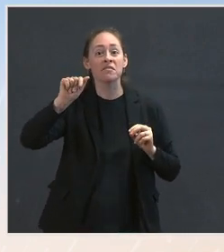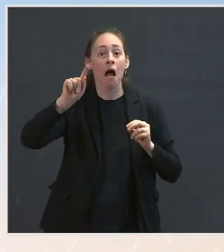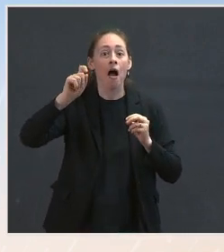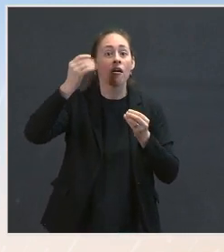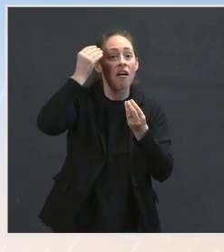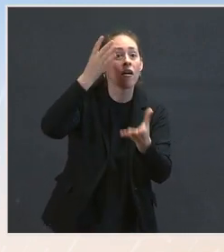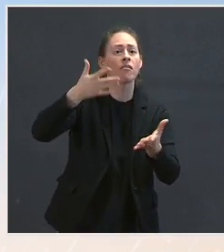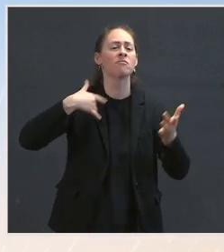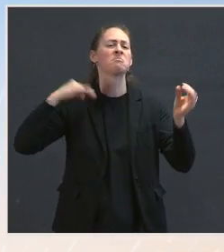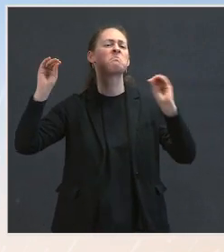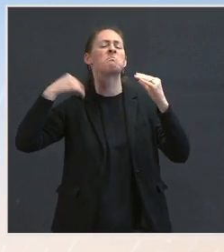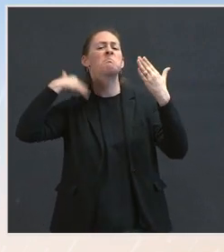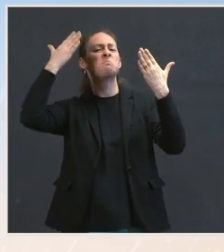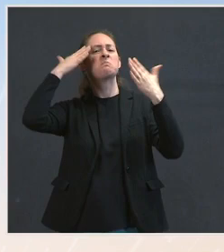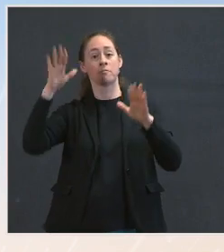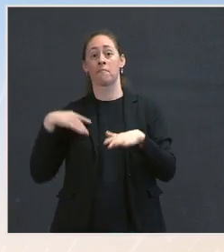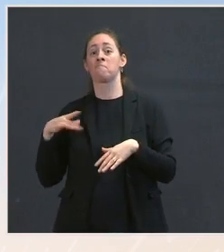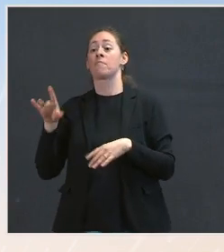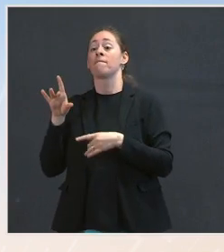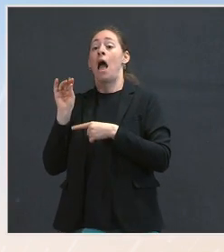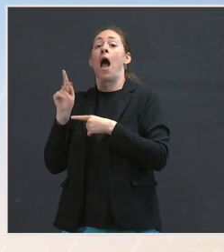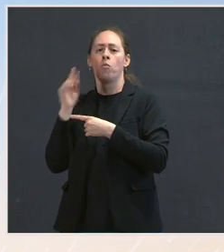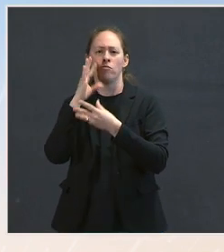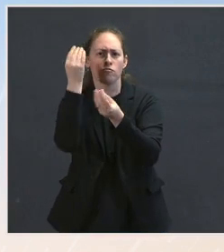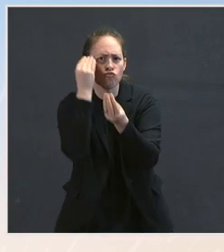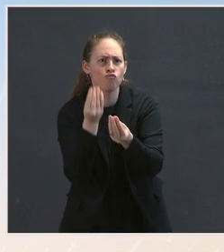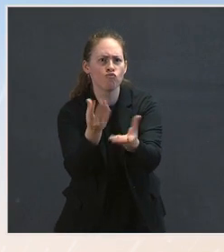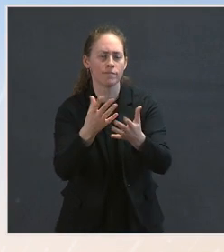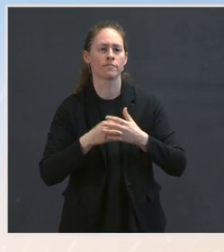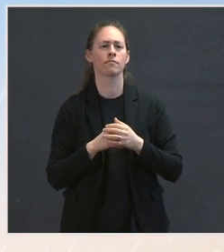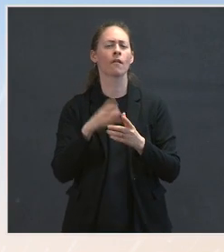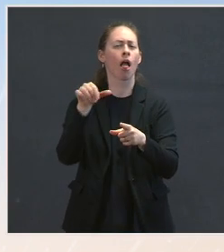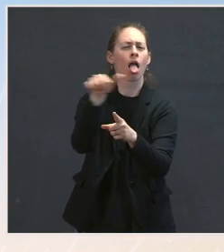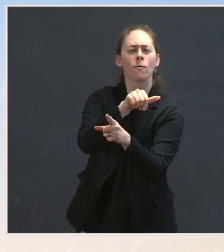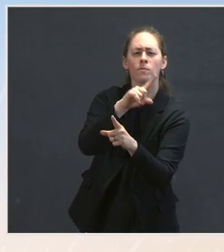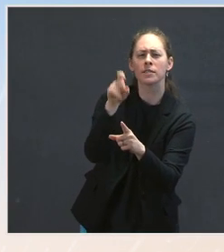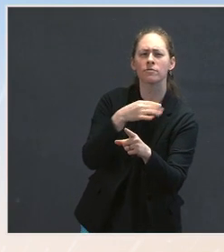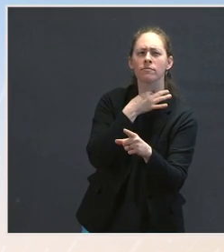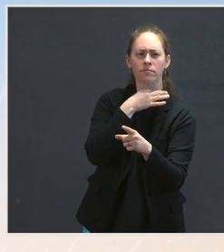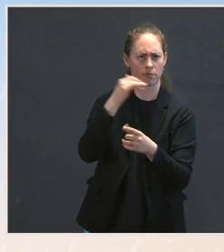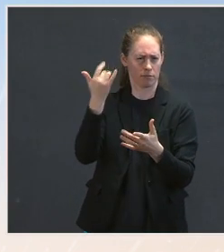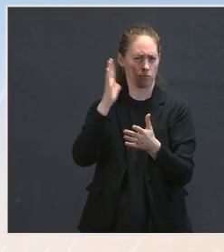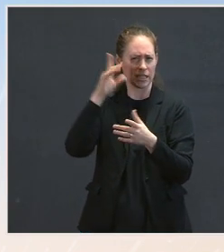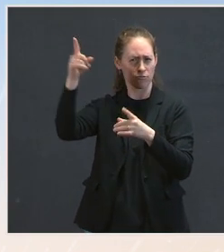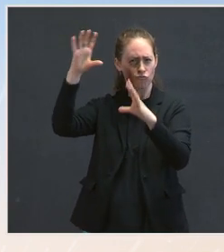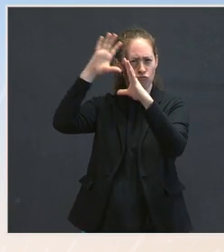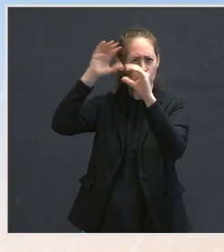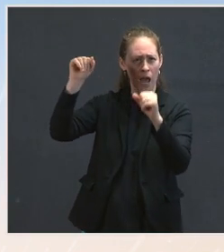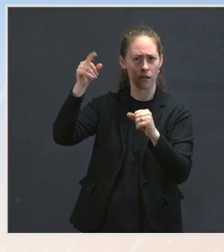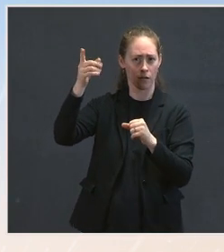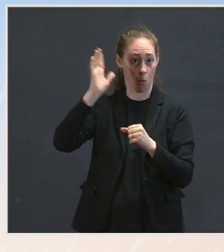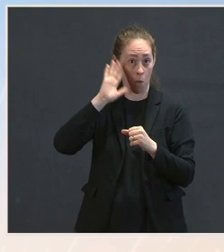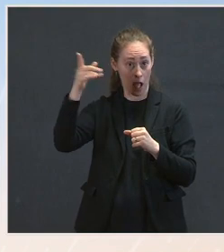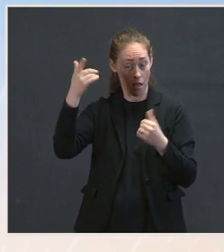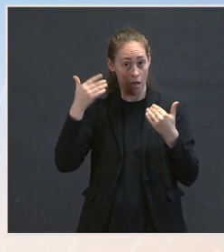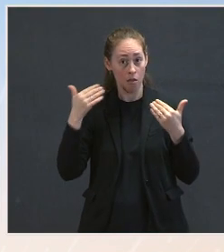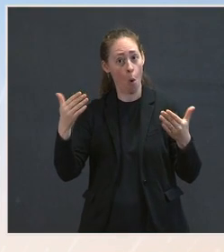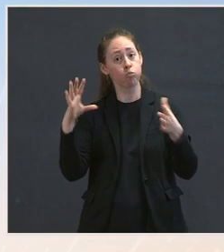The Press: And you said, when they do talk, that the President won't hold back. Will he be following up this talk with actions? Are sanctions on the table?